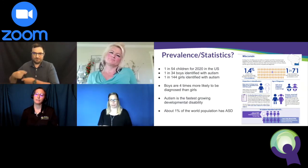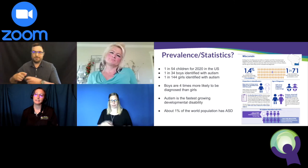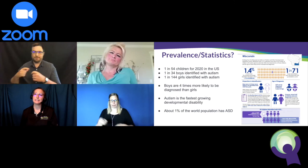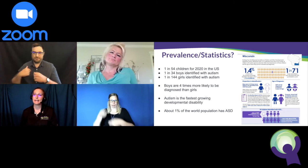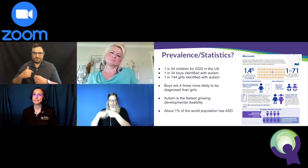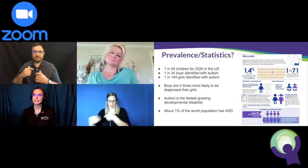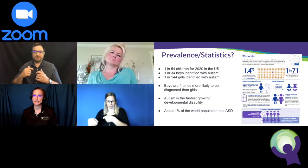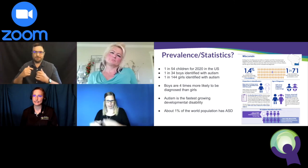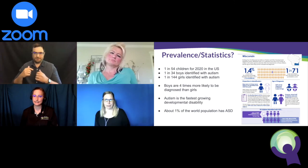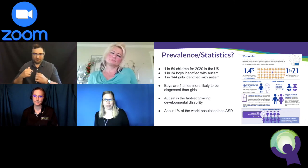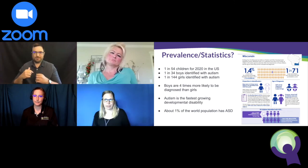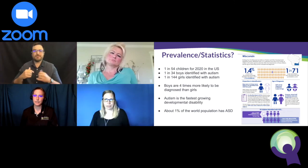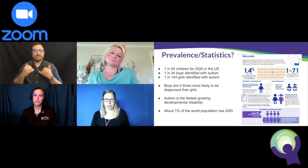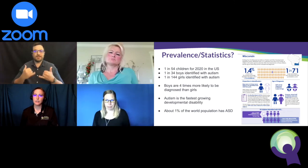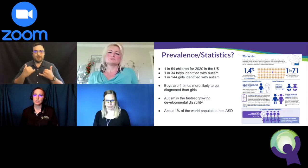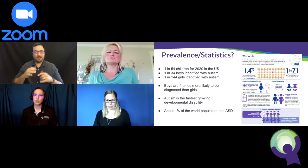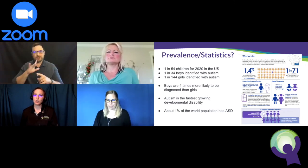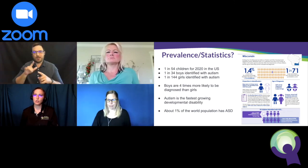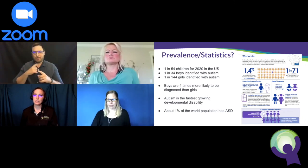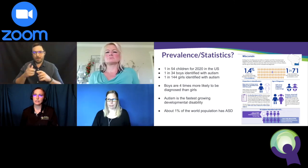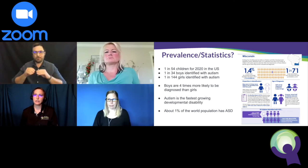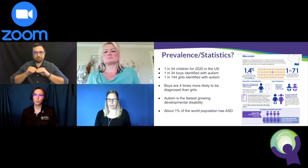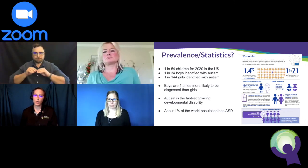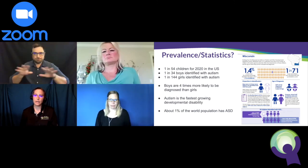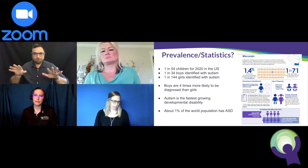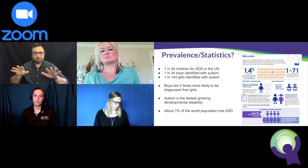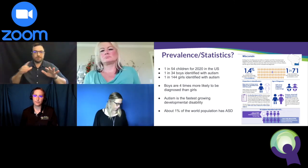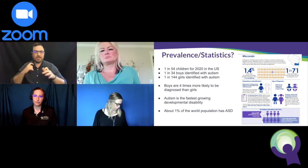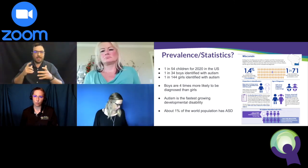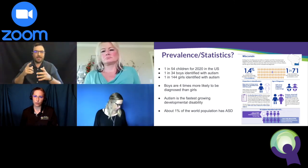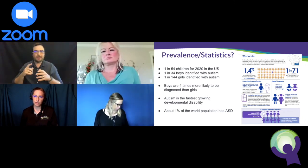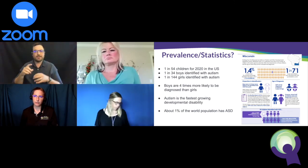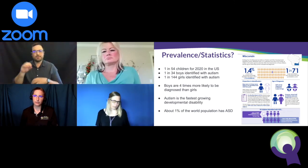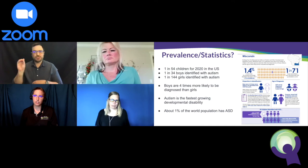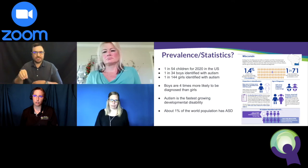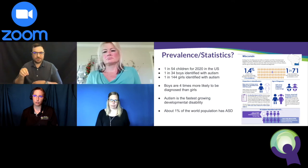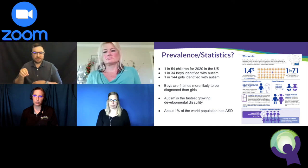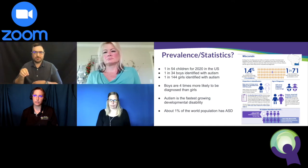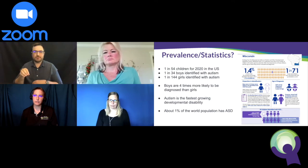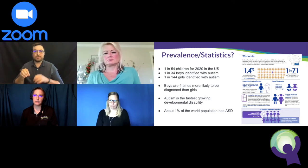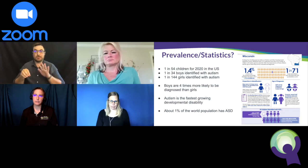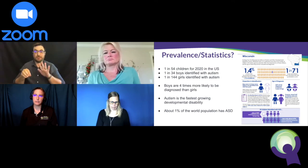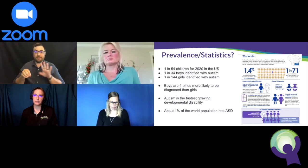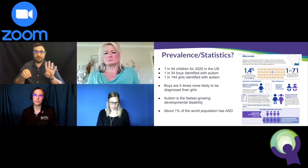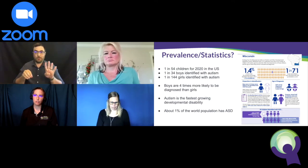prevalence and statistics. So one in 54 children in 2020